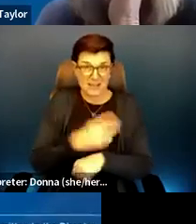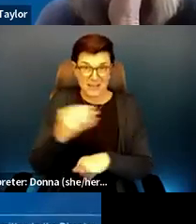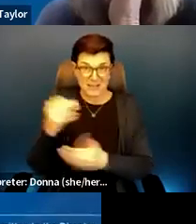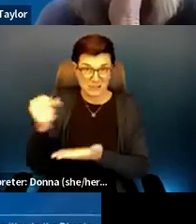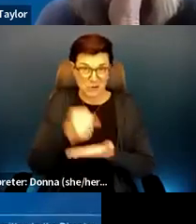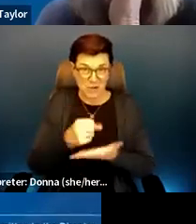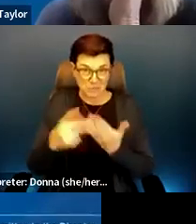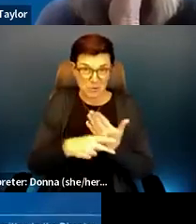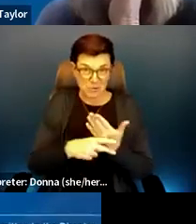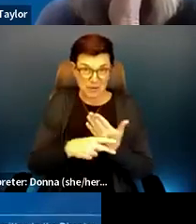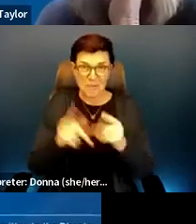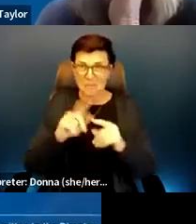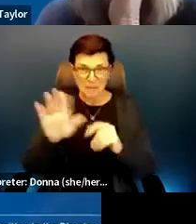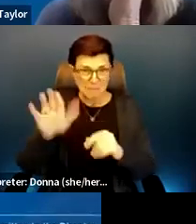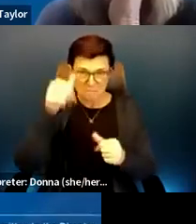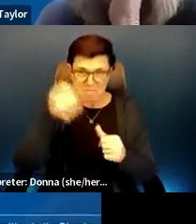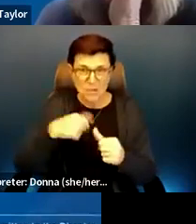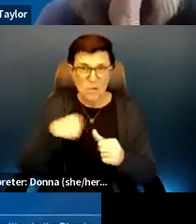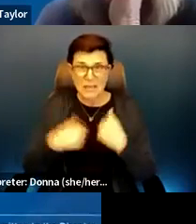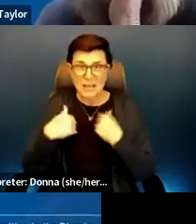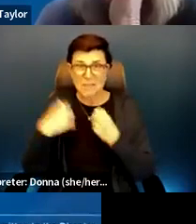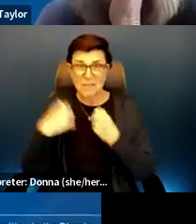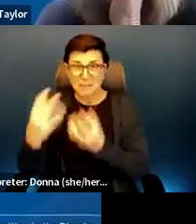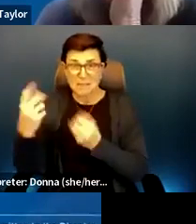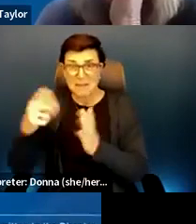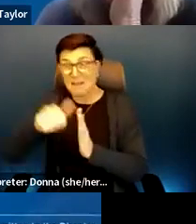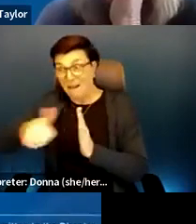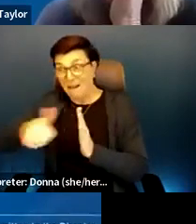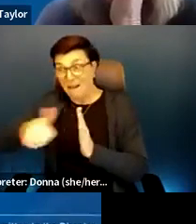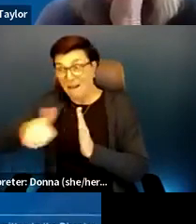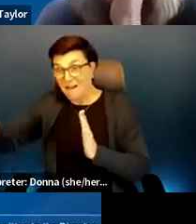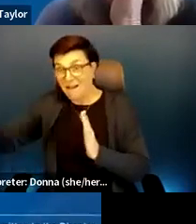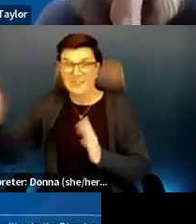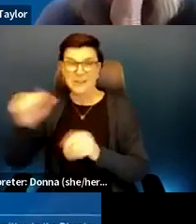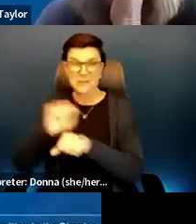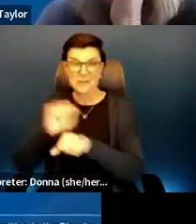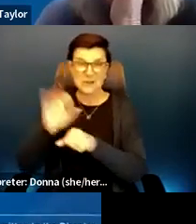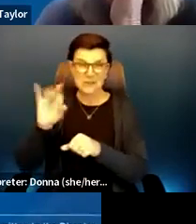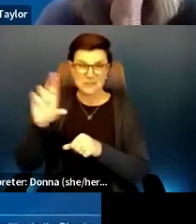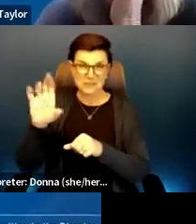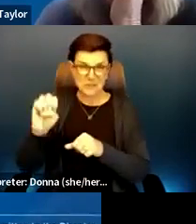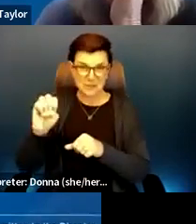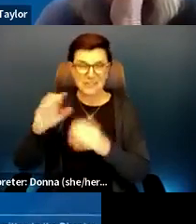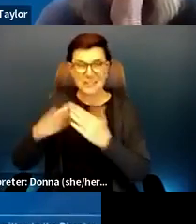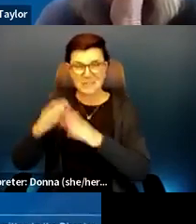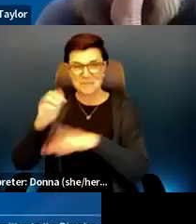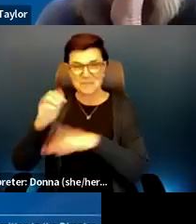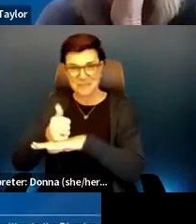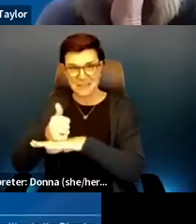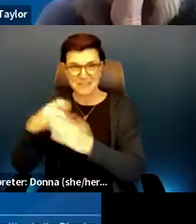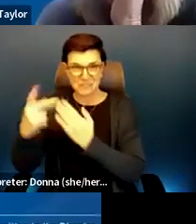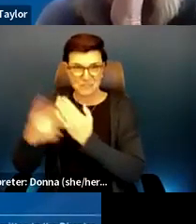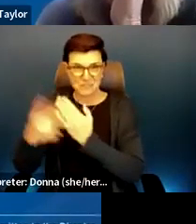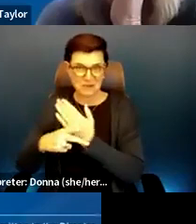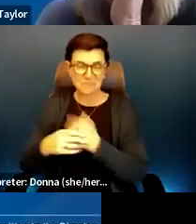but there are other efforts that we have related to workforce to really think about community-based work. And I did want to mention just briefly,